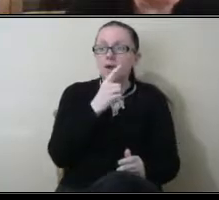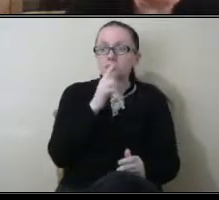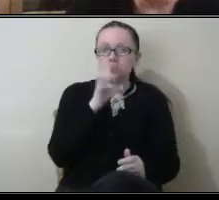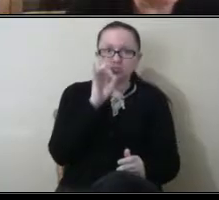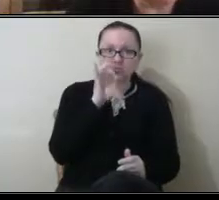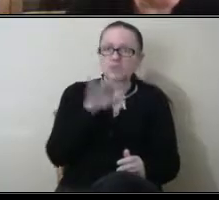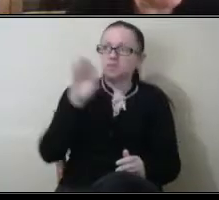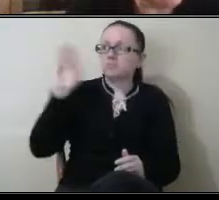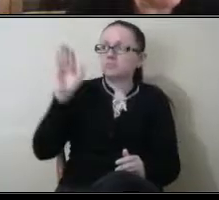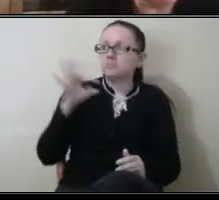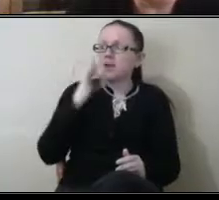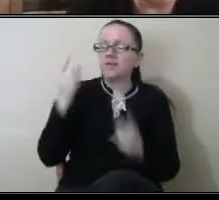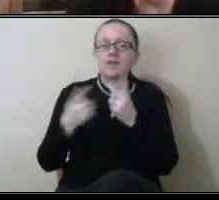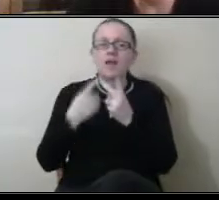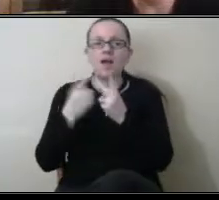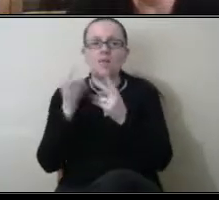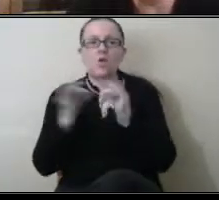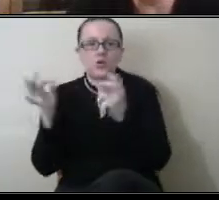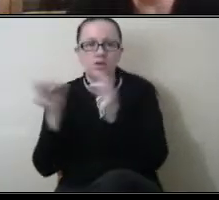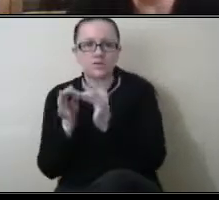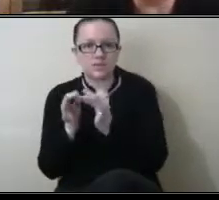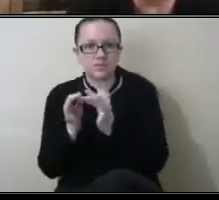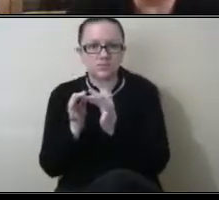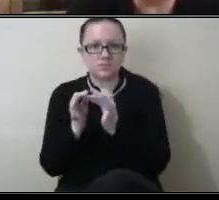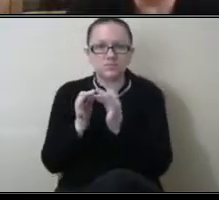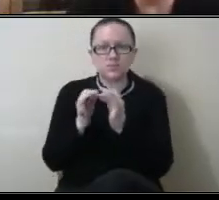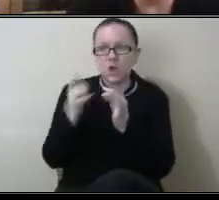you've got a relationship there and there's someone that you like to work with but